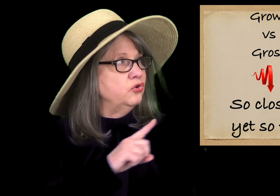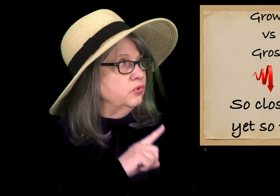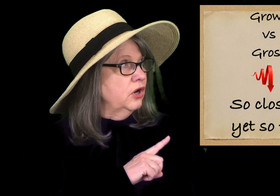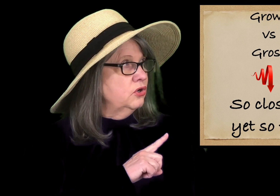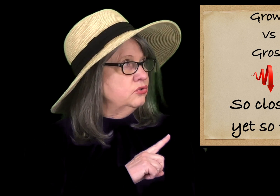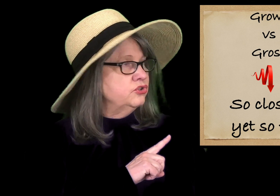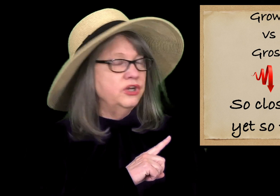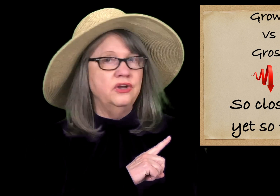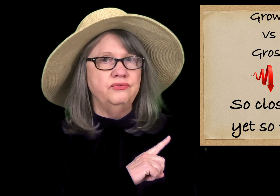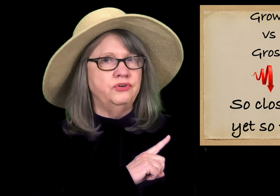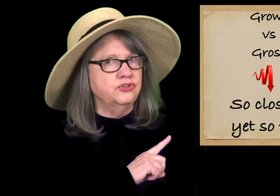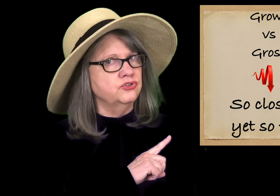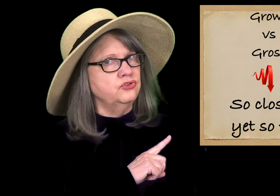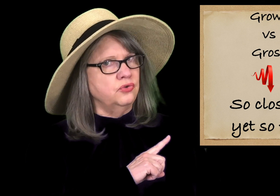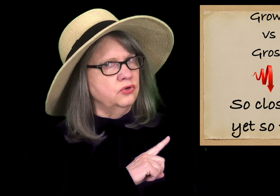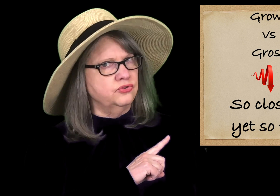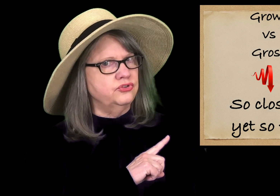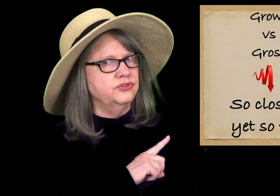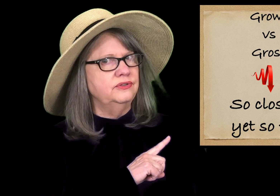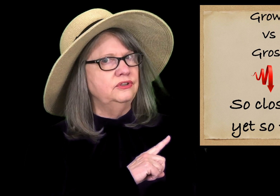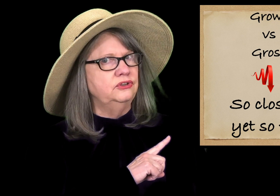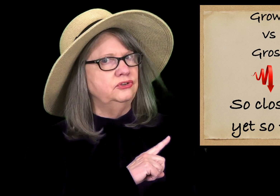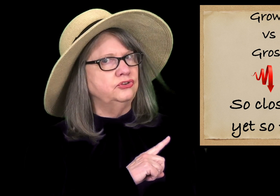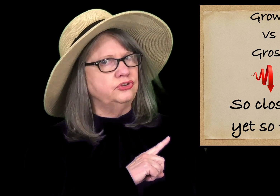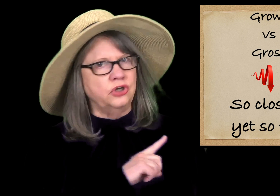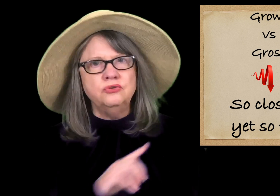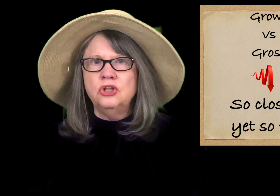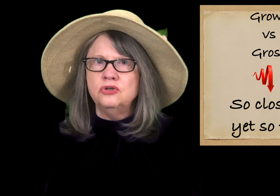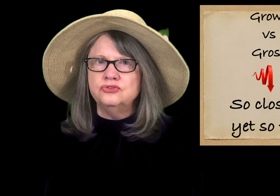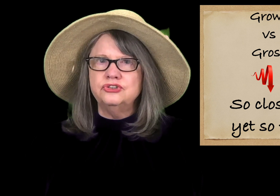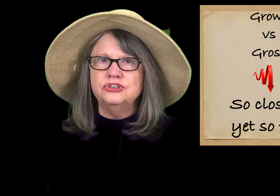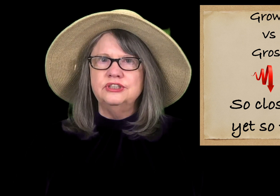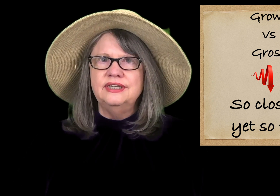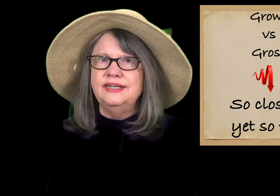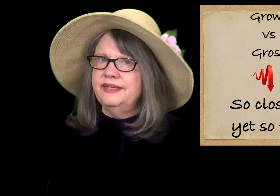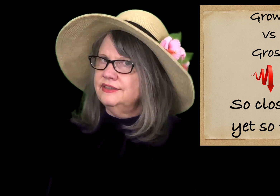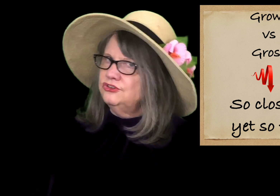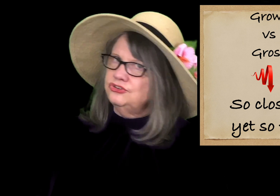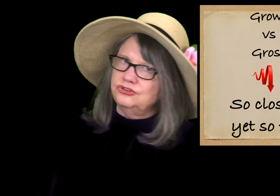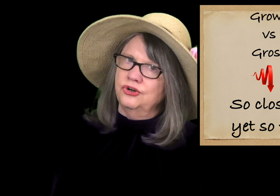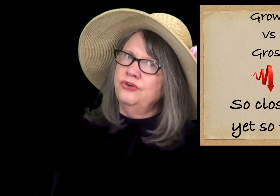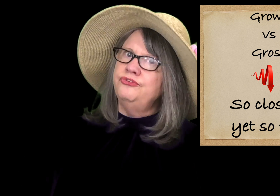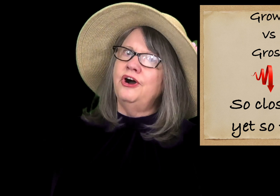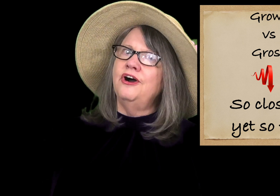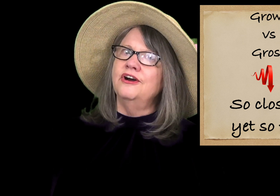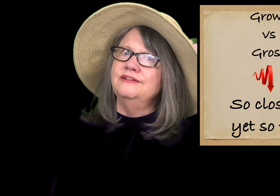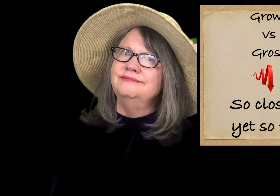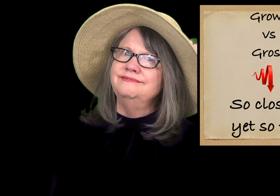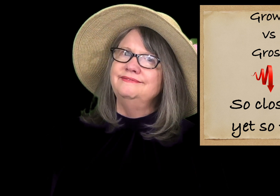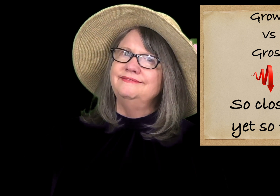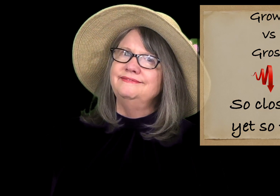Grows versus Gross -- So Close, Yet So Far!